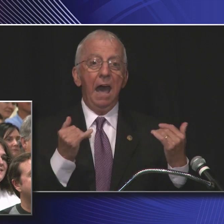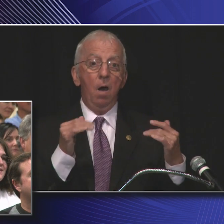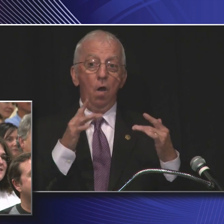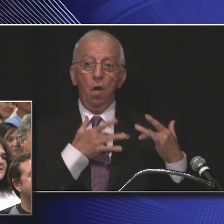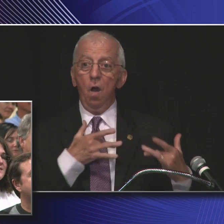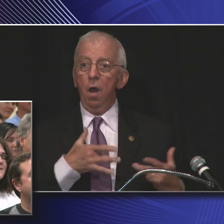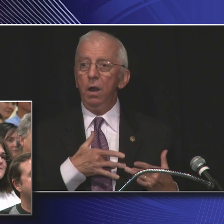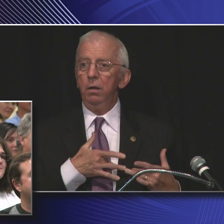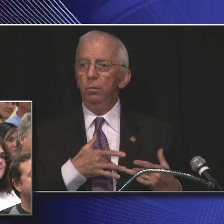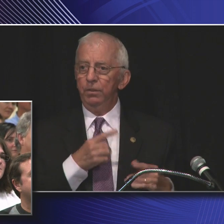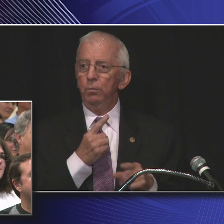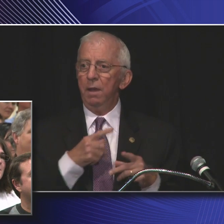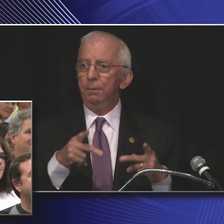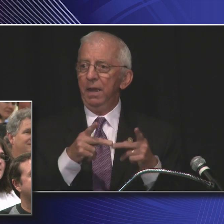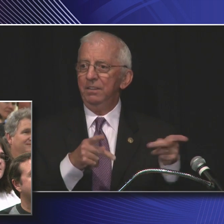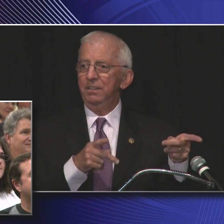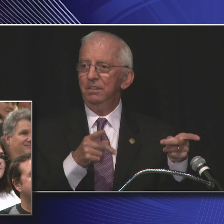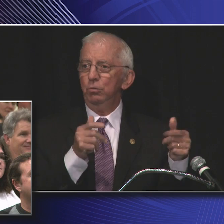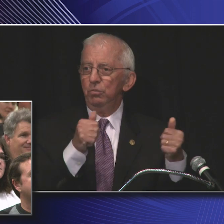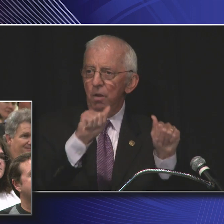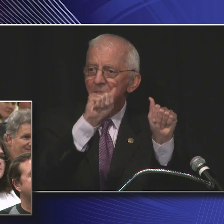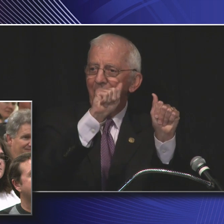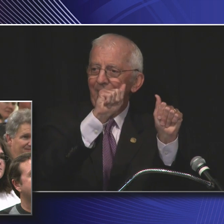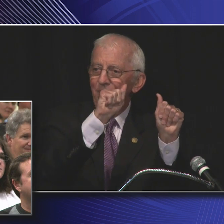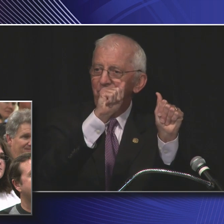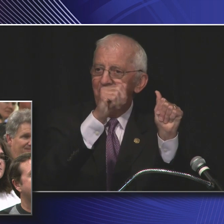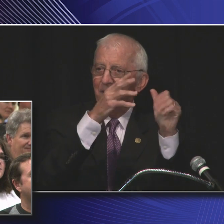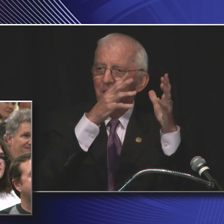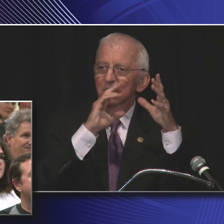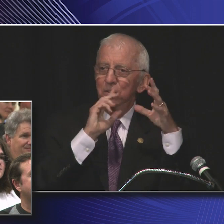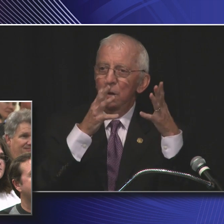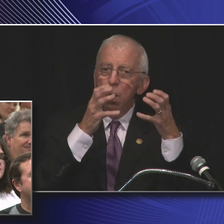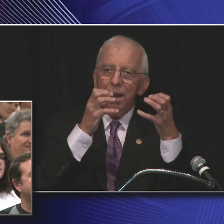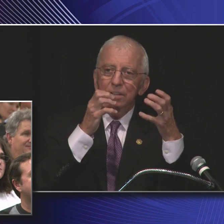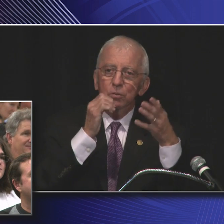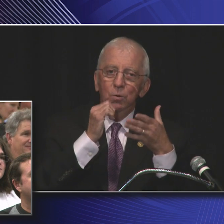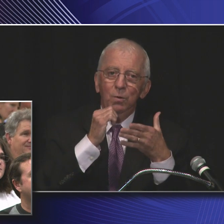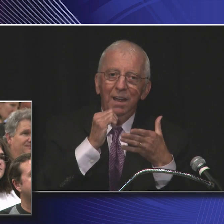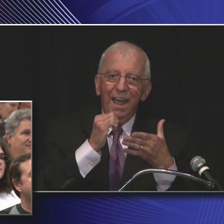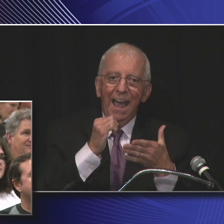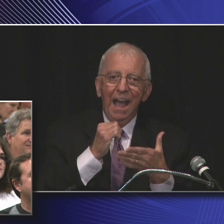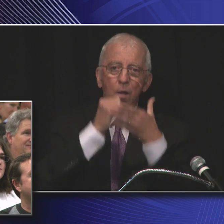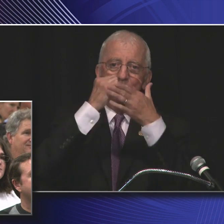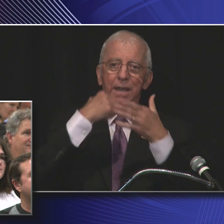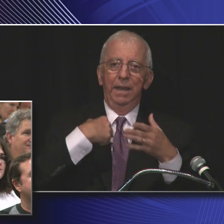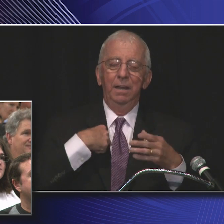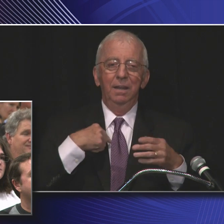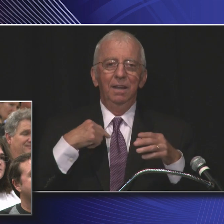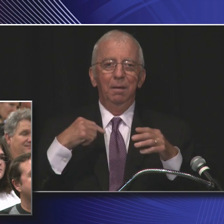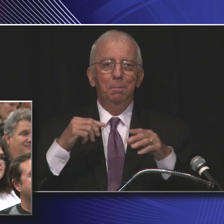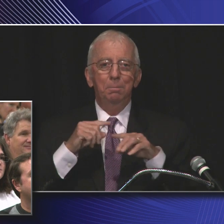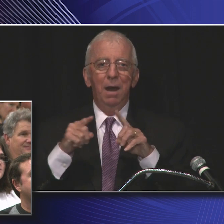Now her heart was in the right place. She was trying. She really wanted to help me.